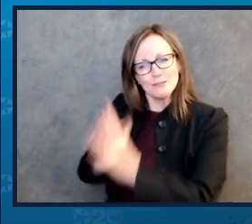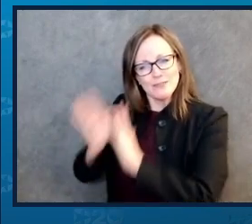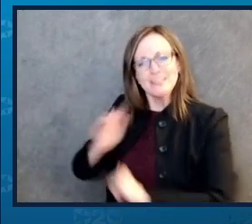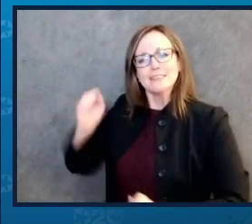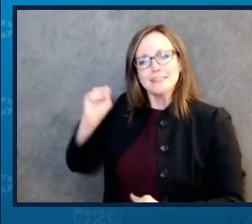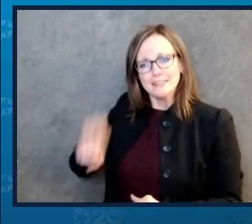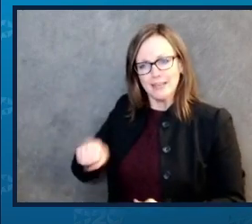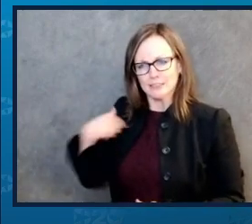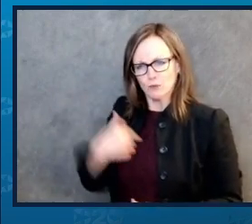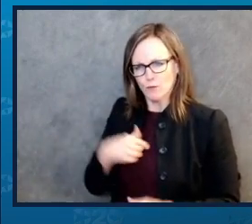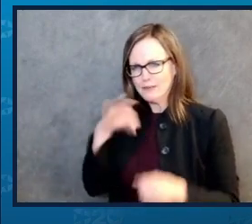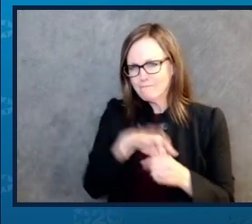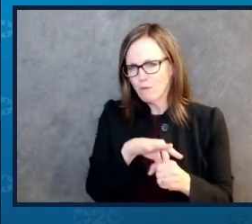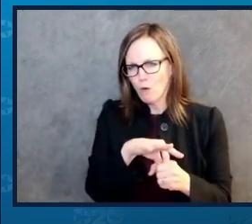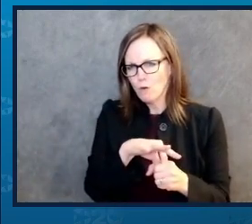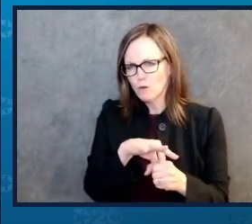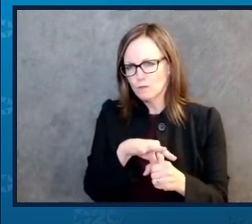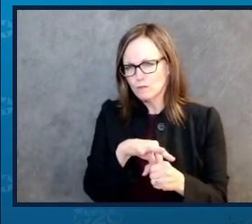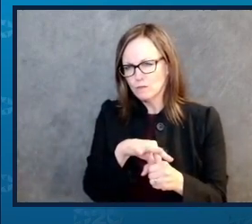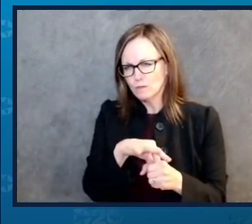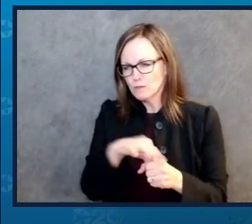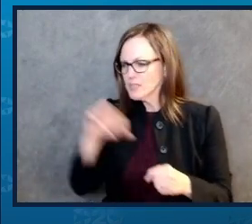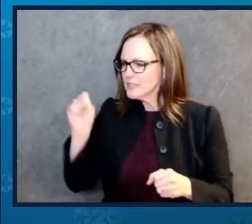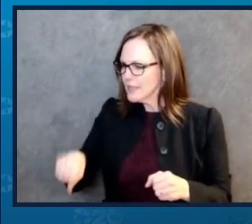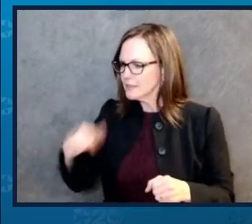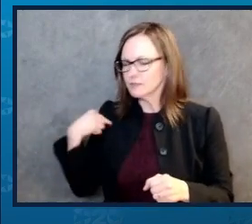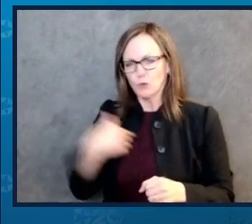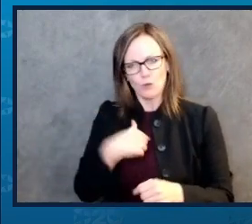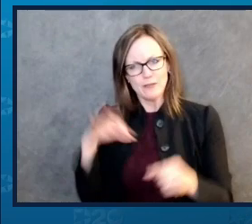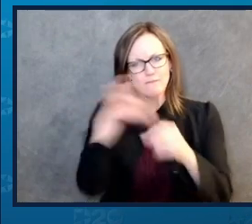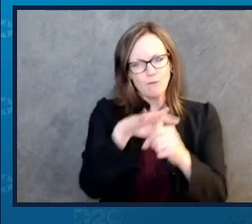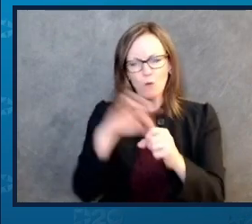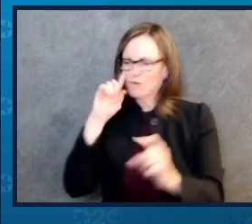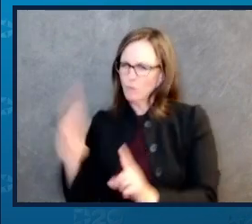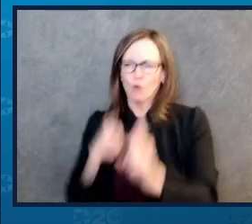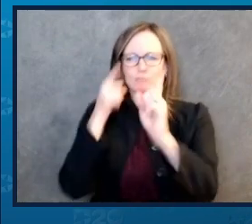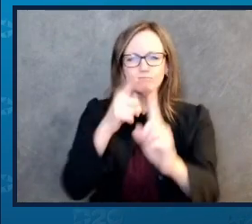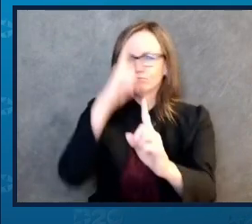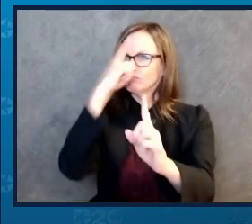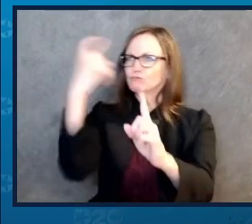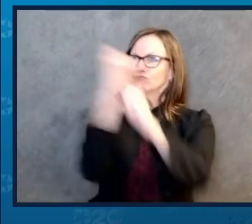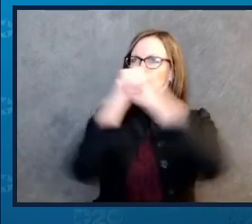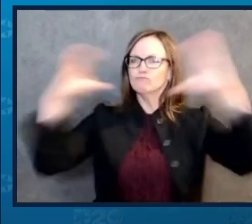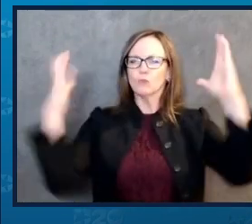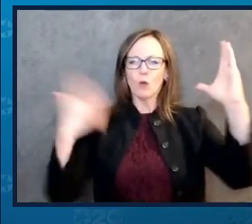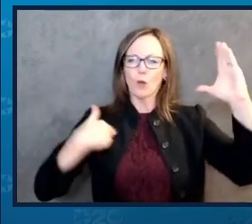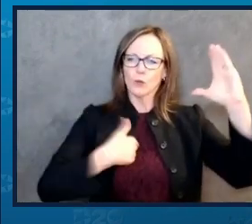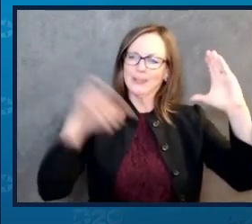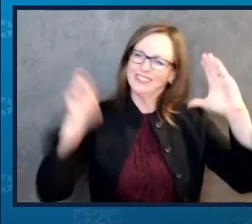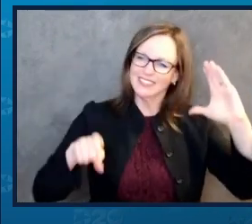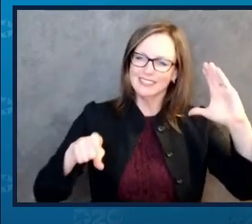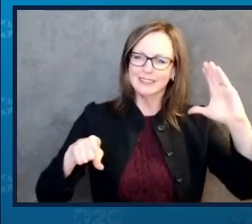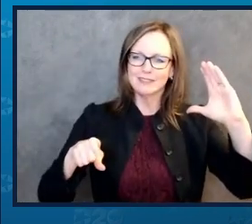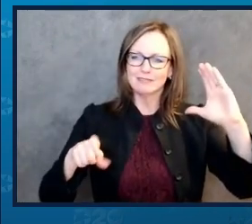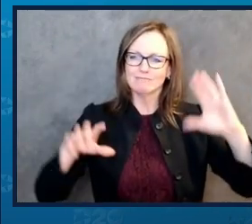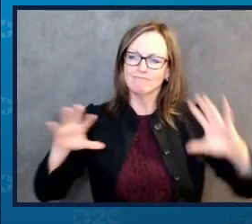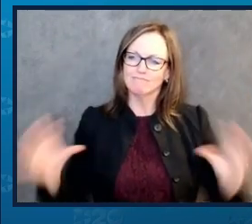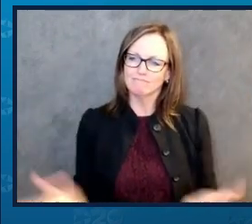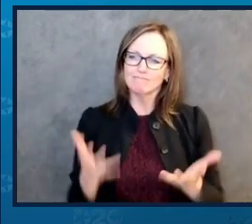WE DID. THANK YOU. GOD BLESS YOU.